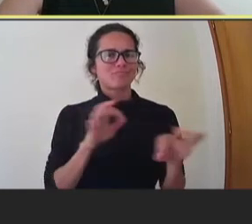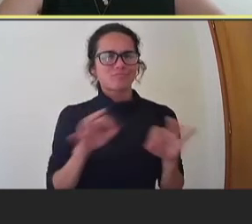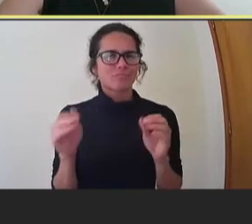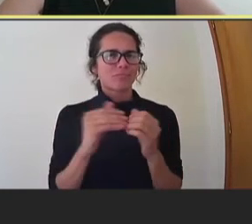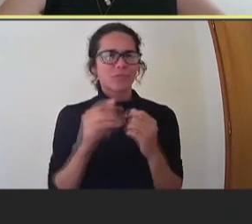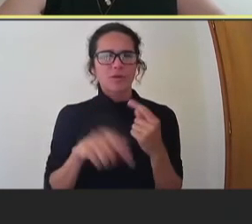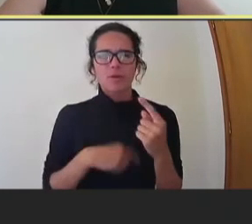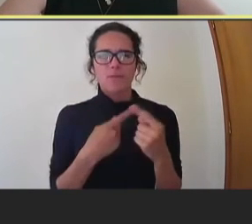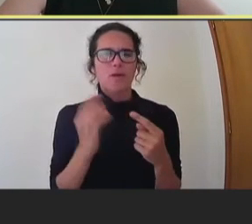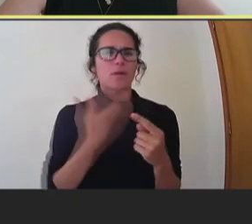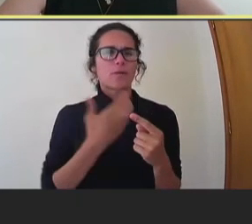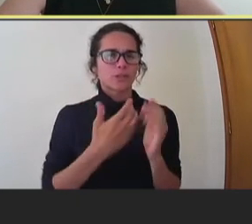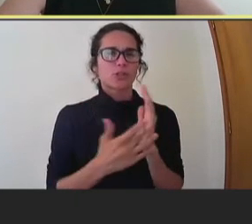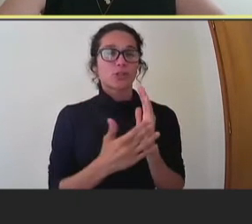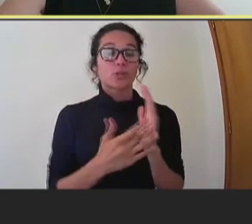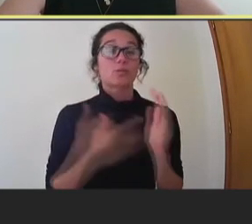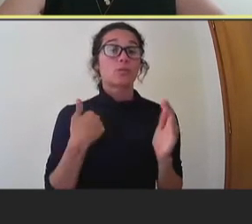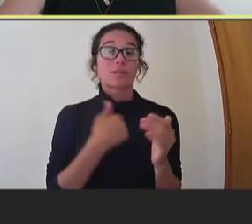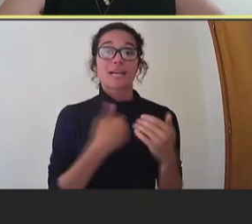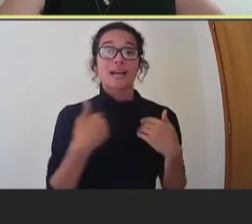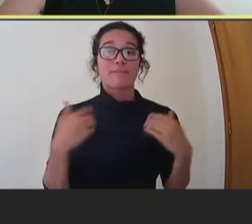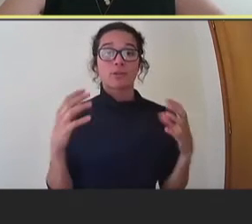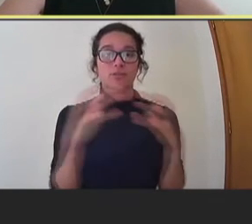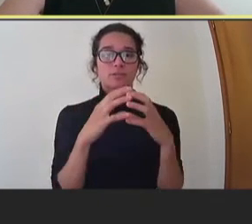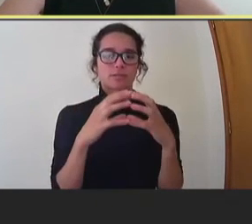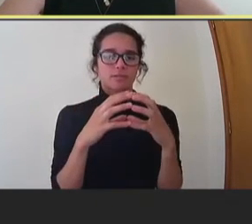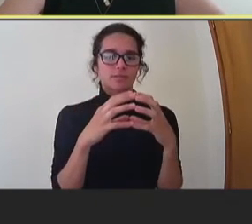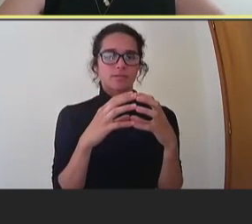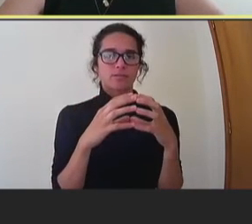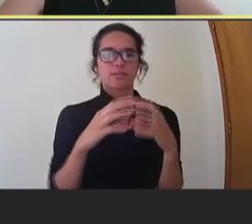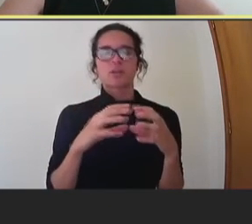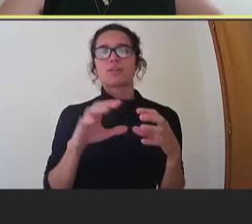we have our cell culture technology Holly Springs,